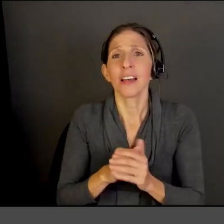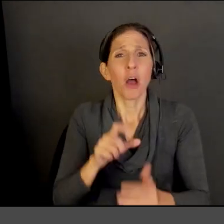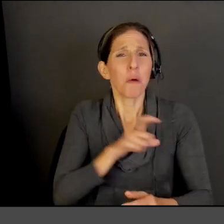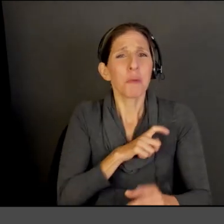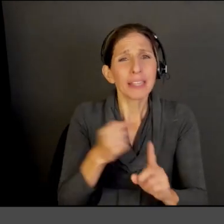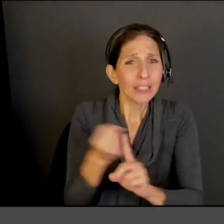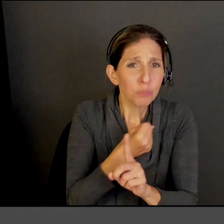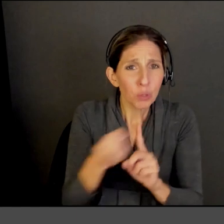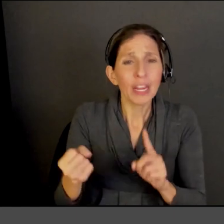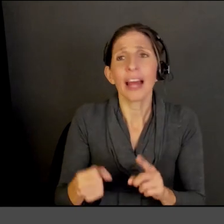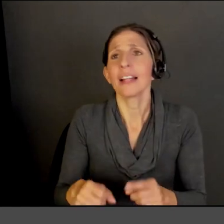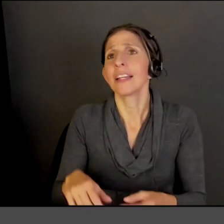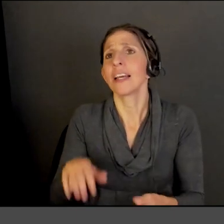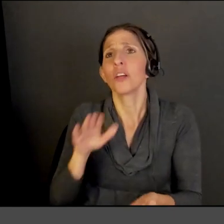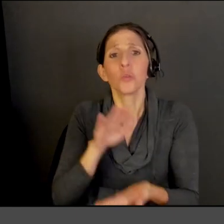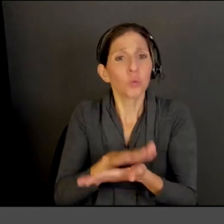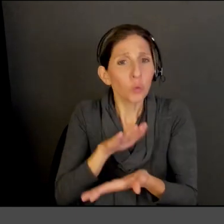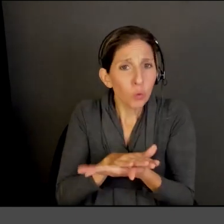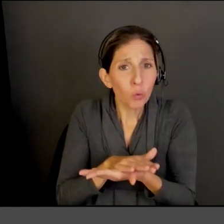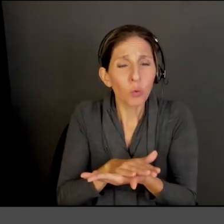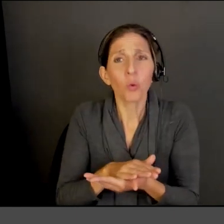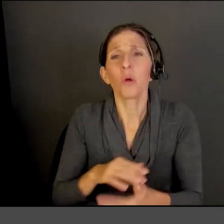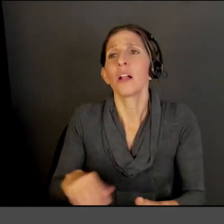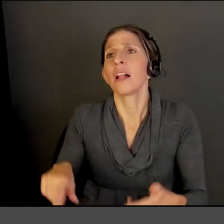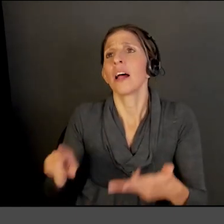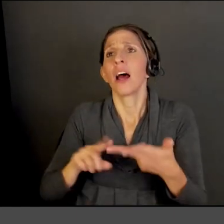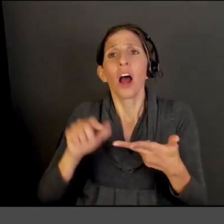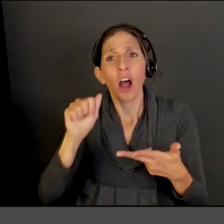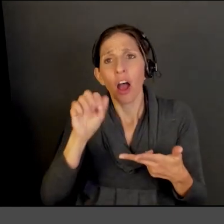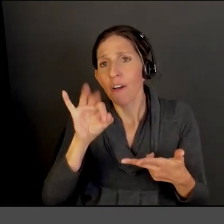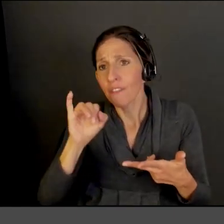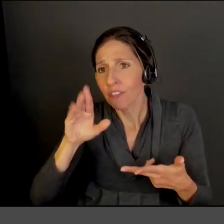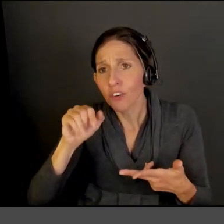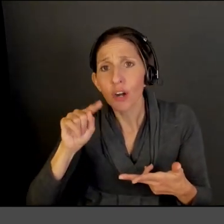NON-AFFIRMATIVE ACTION, ANTI-AFFIRMATIVE ACTION, VIETNAM.